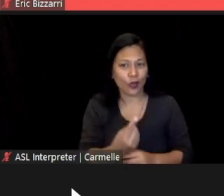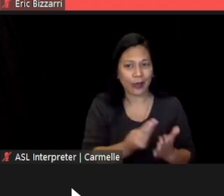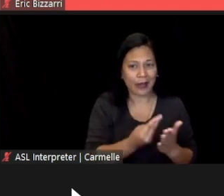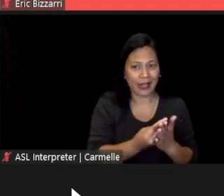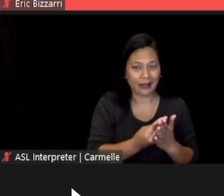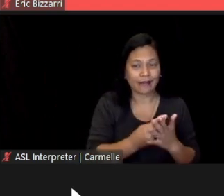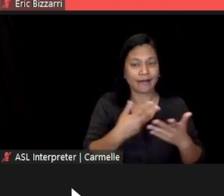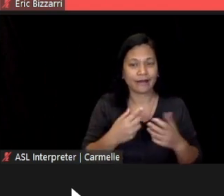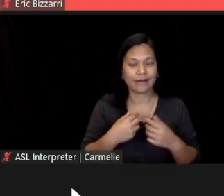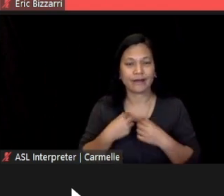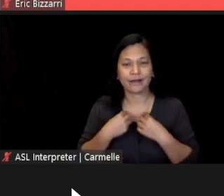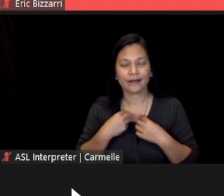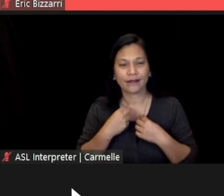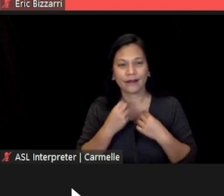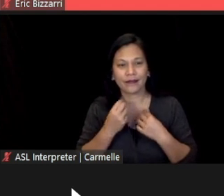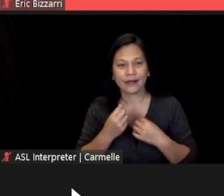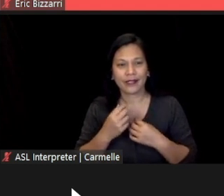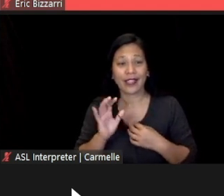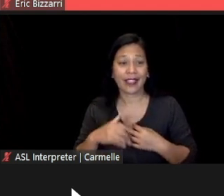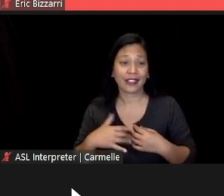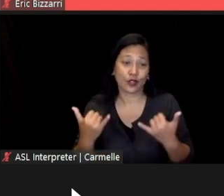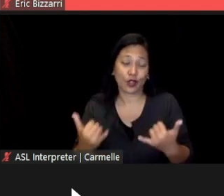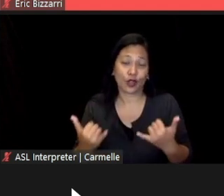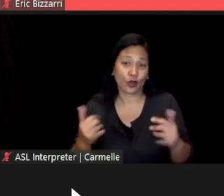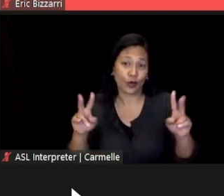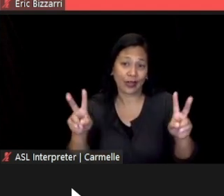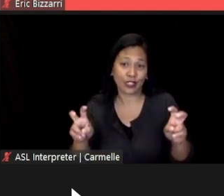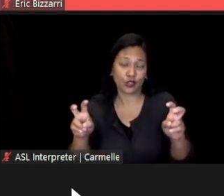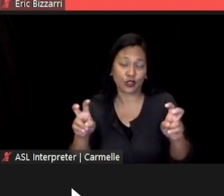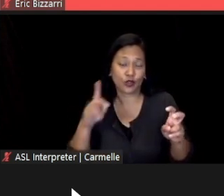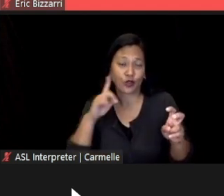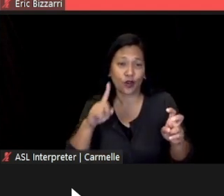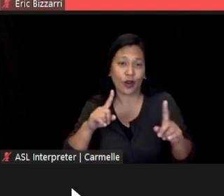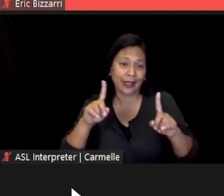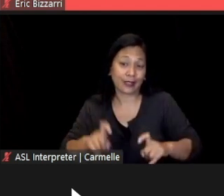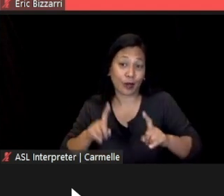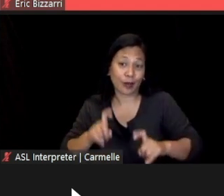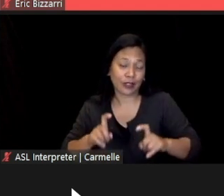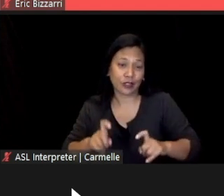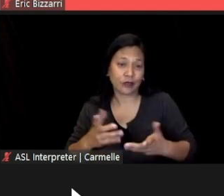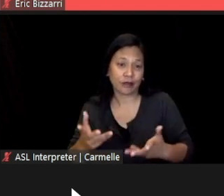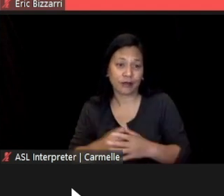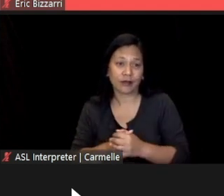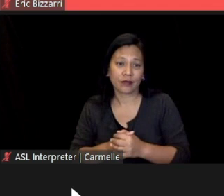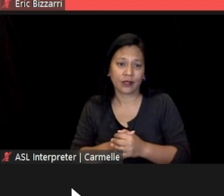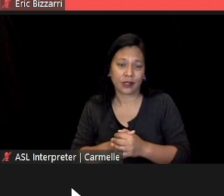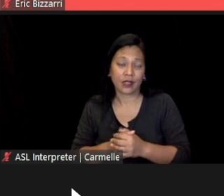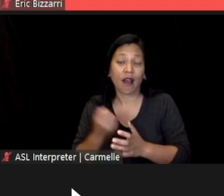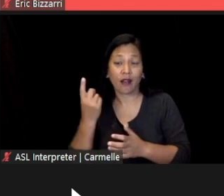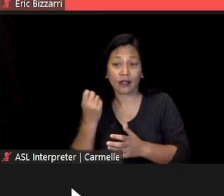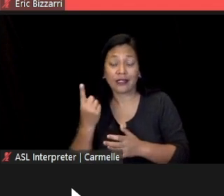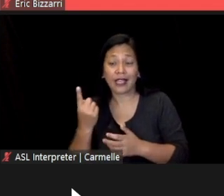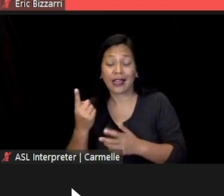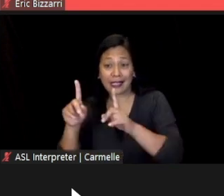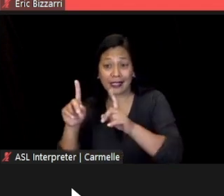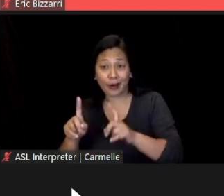So those are the current issues in experimental, obviously a lot of overlap with the convergence stream.